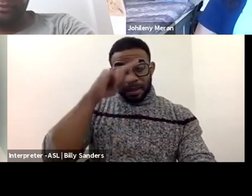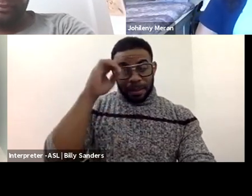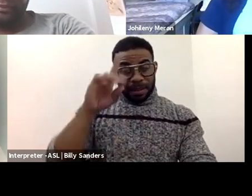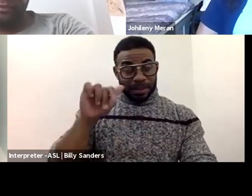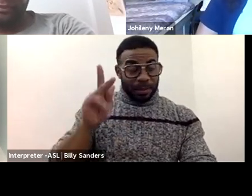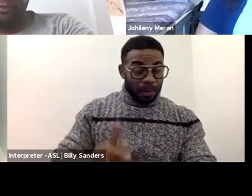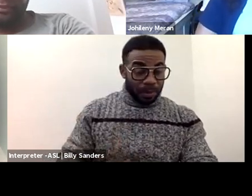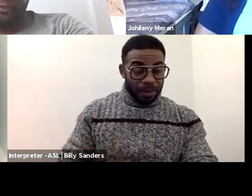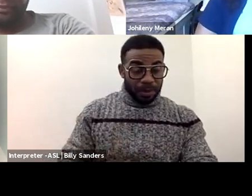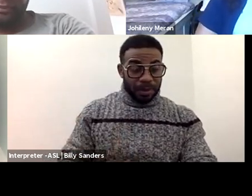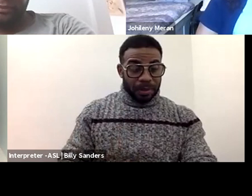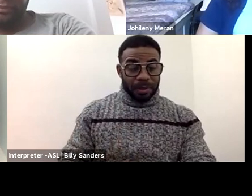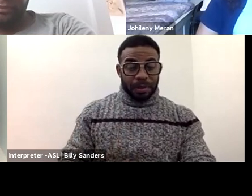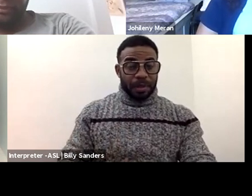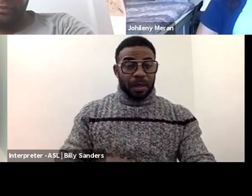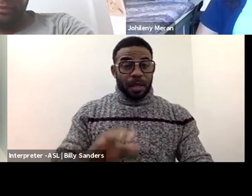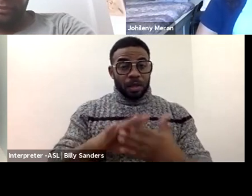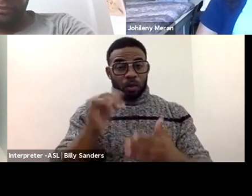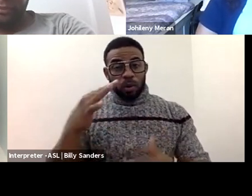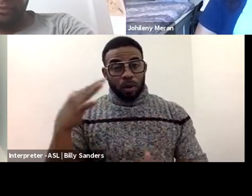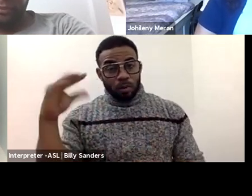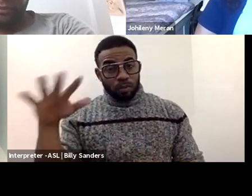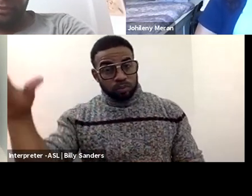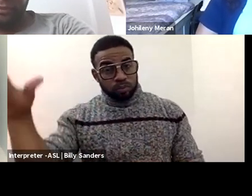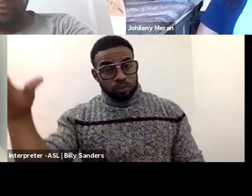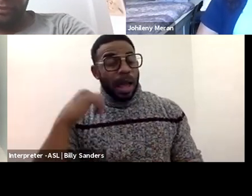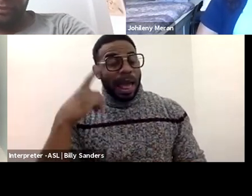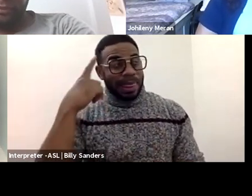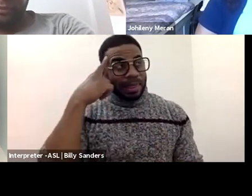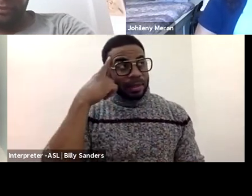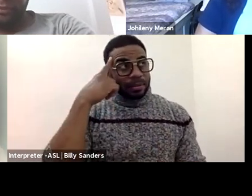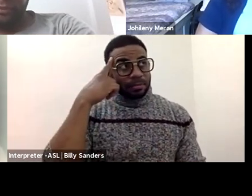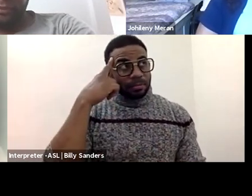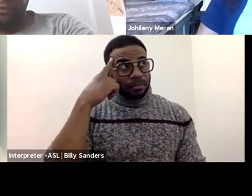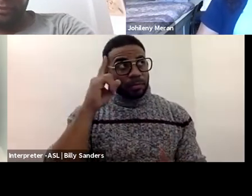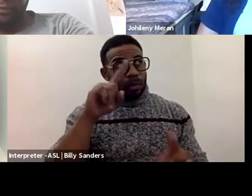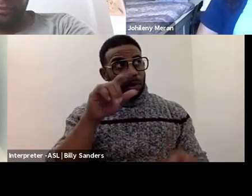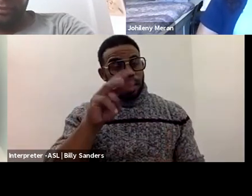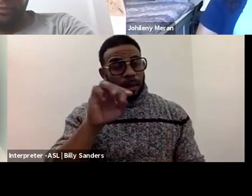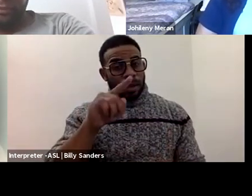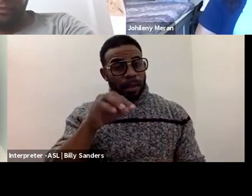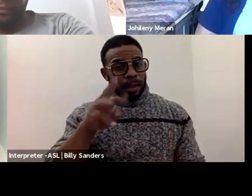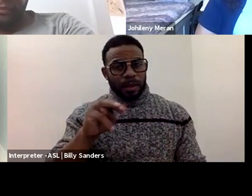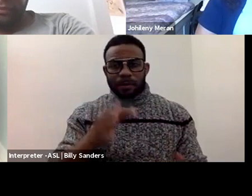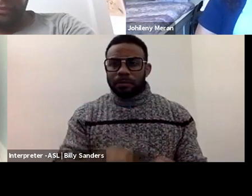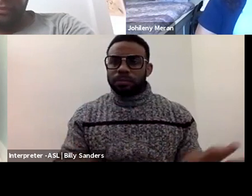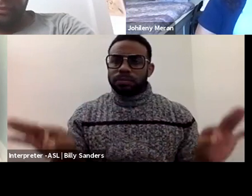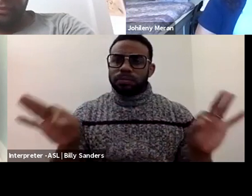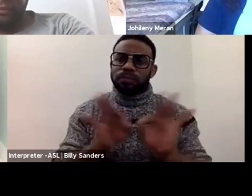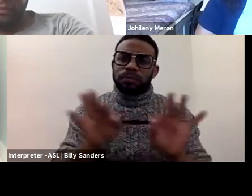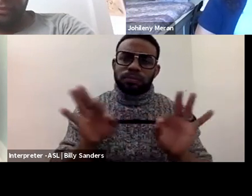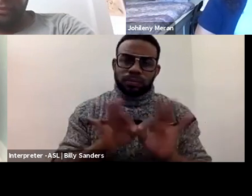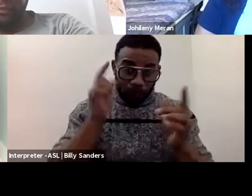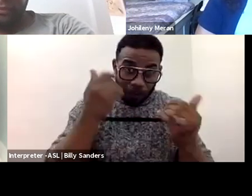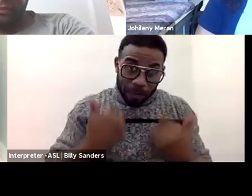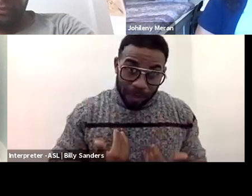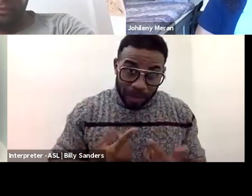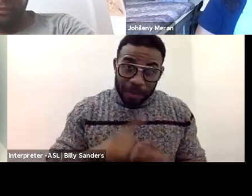a student abroad, I think going to Amsterdam was so essential for me to be able to train